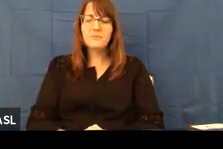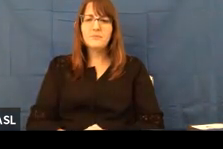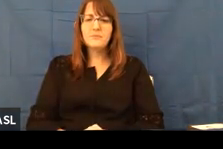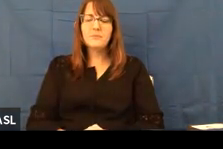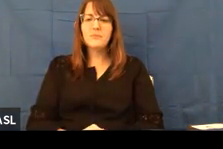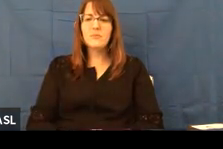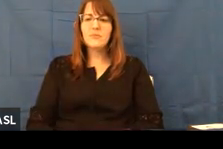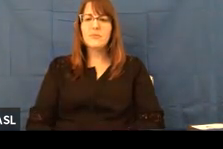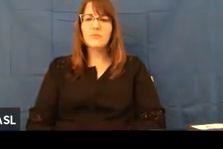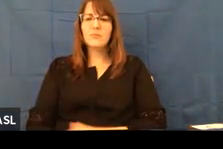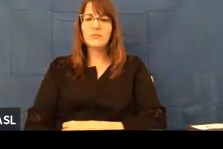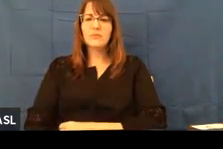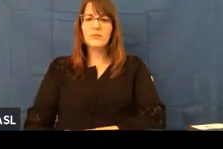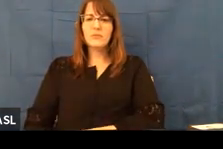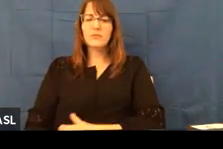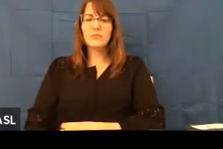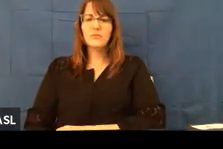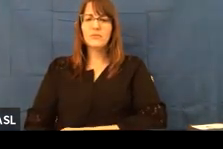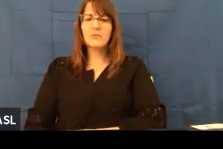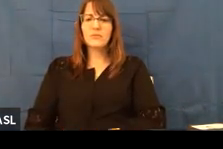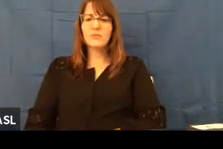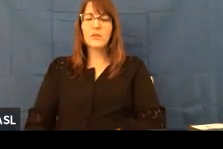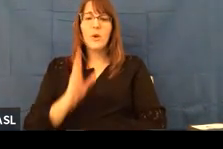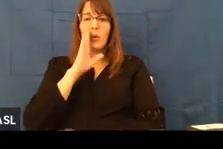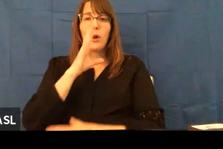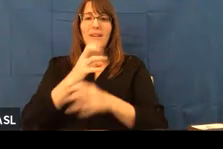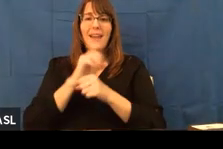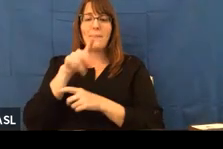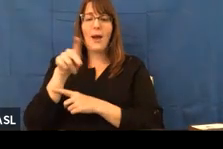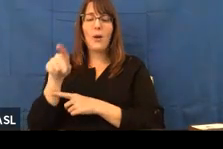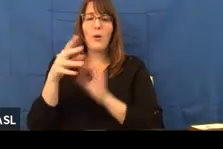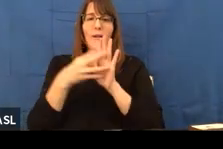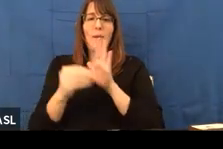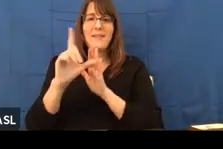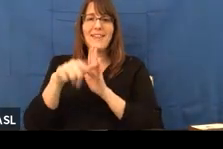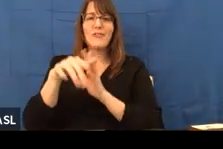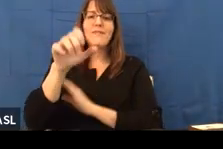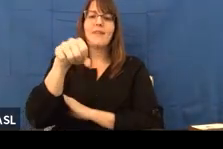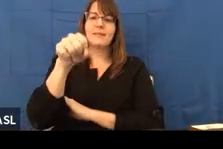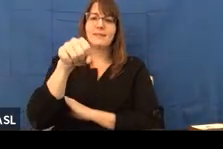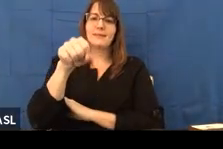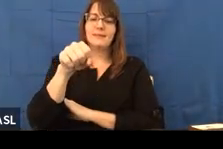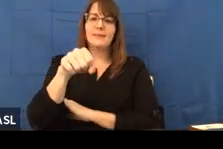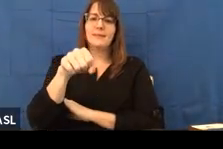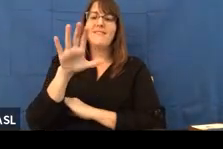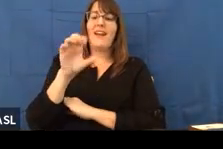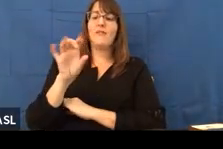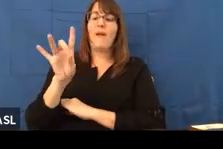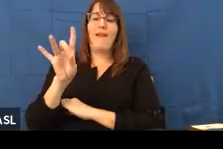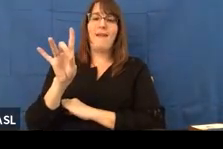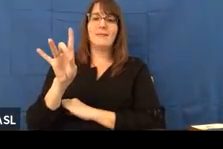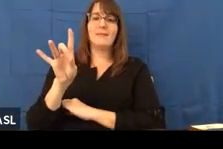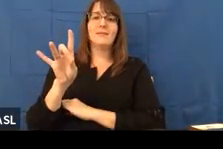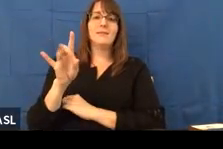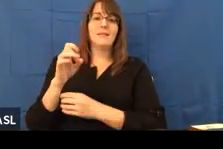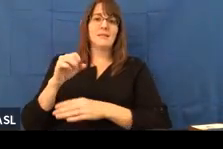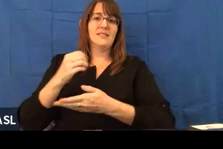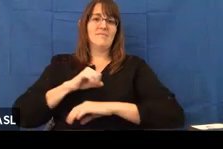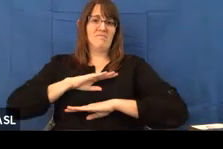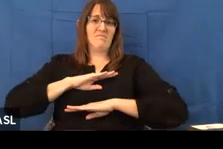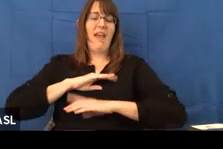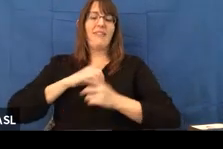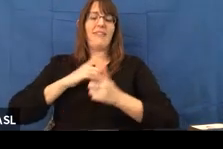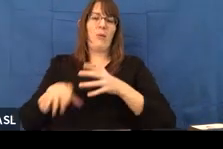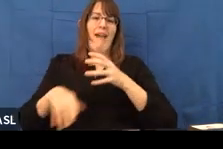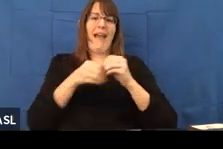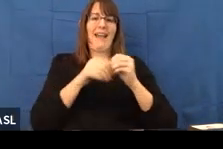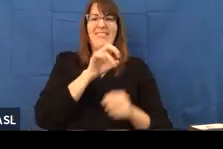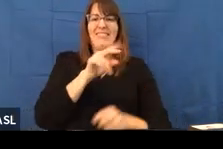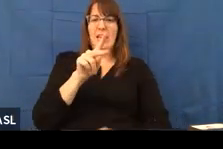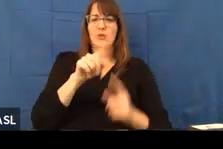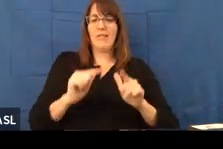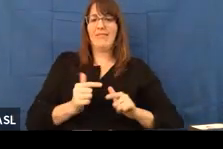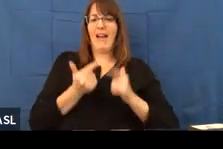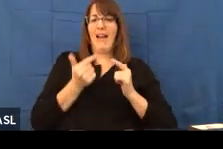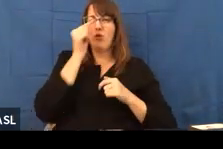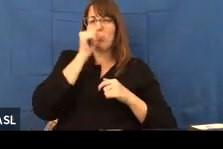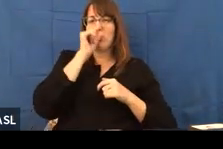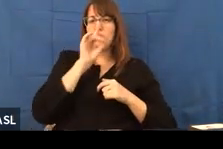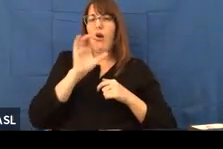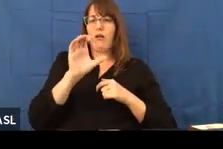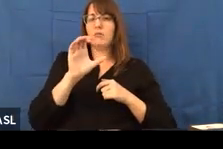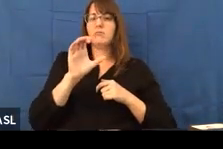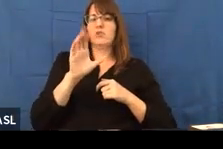Allison Frenzel : Um, will we get the PowerPoint later. Yes. So we are going to make sure that it is five a week compliant and we will add it to a link to that live Google Doc that you have a resource your resource documents for this.